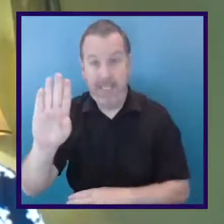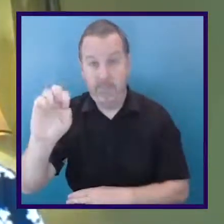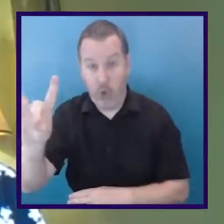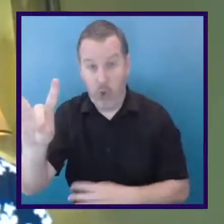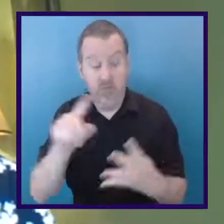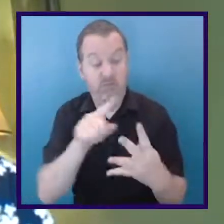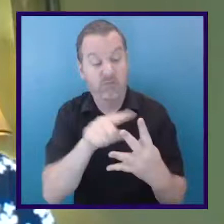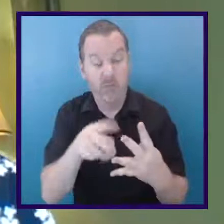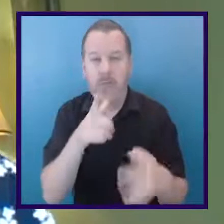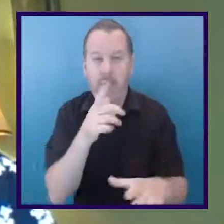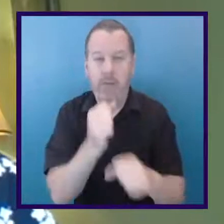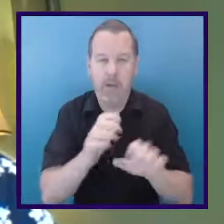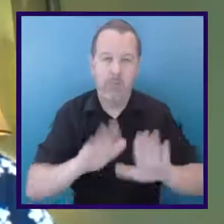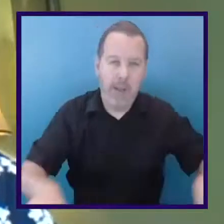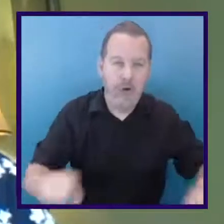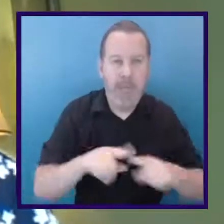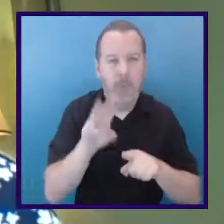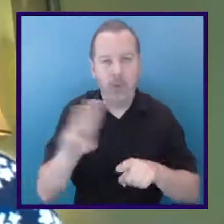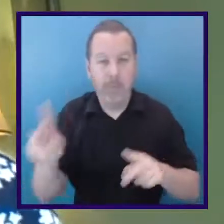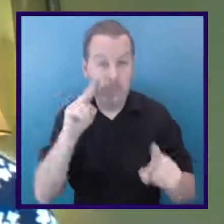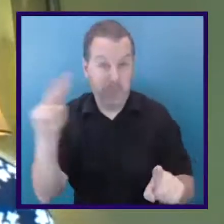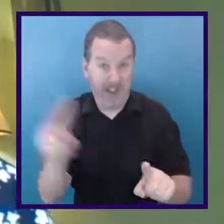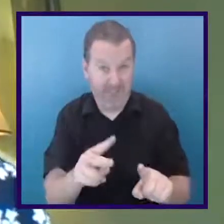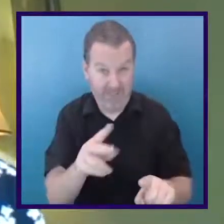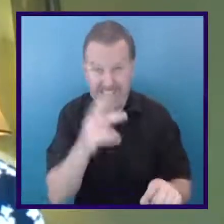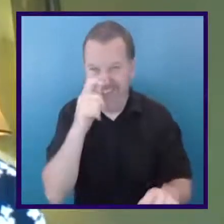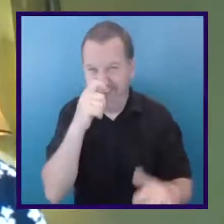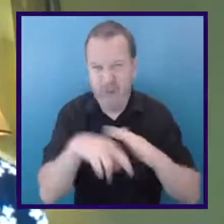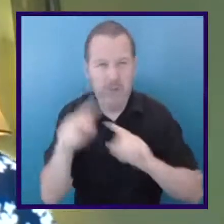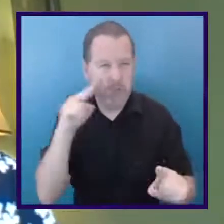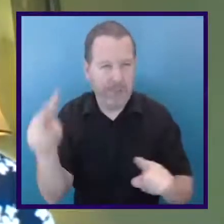And we also have two year nine pupils, joining us.